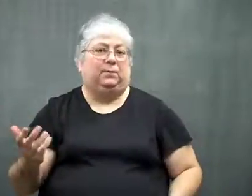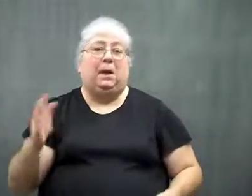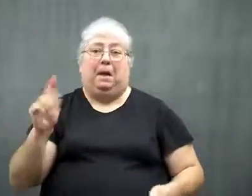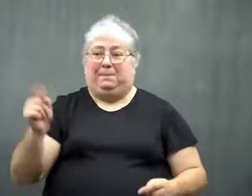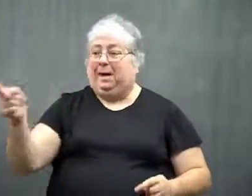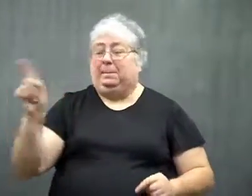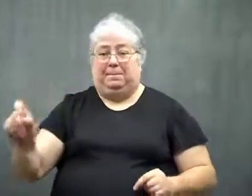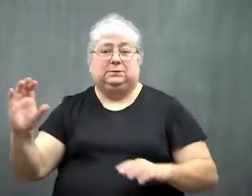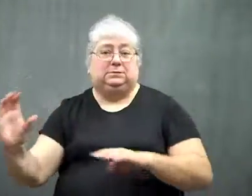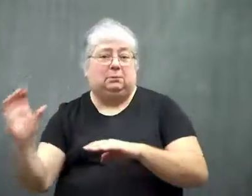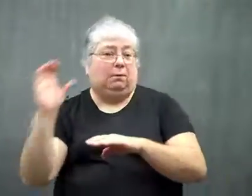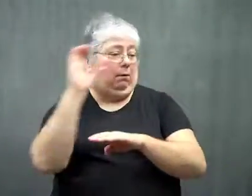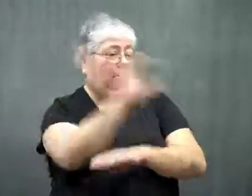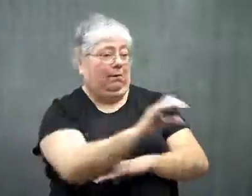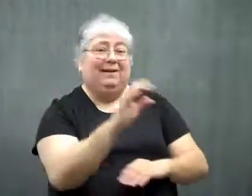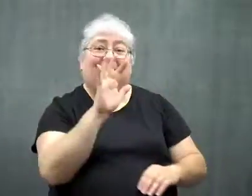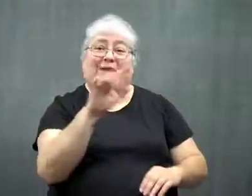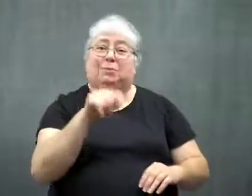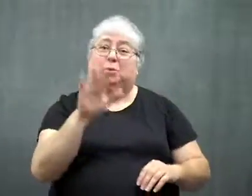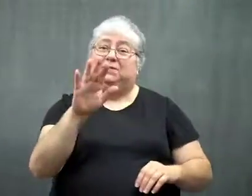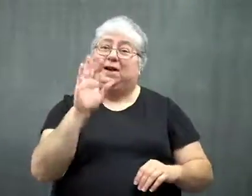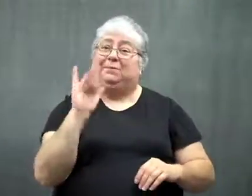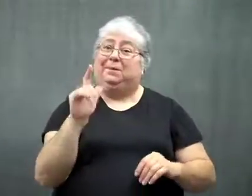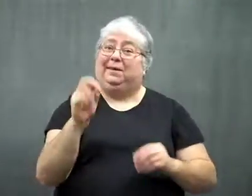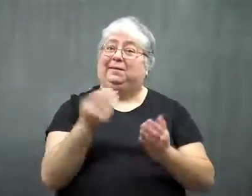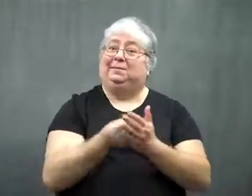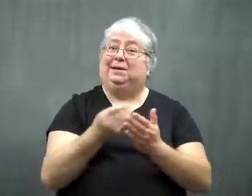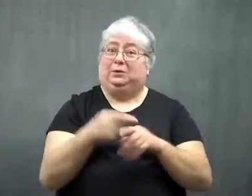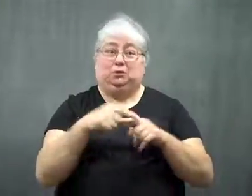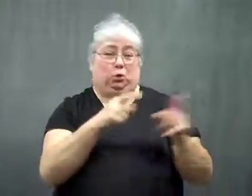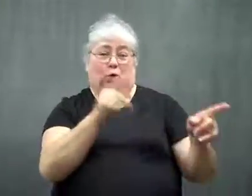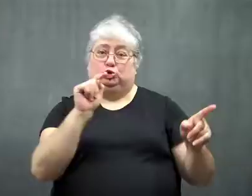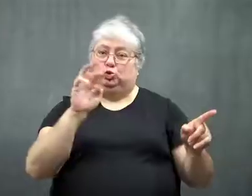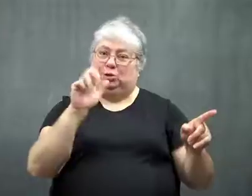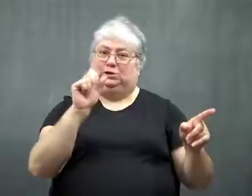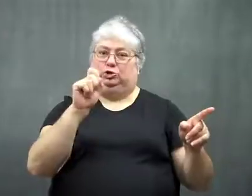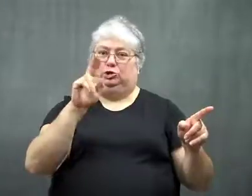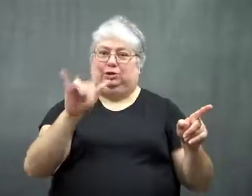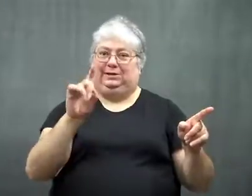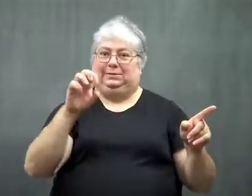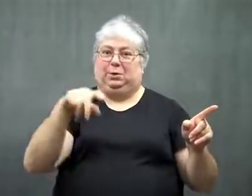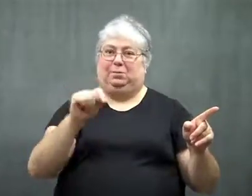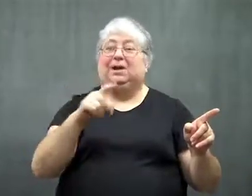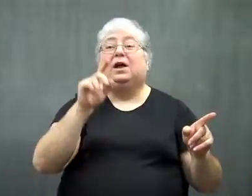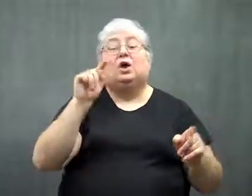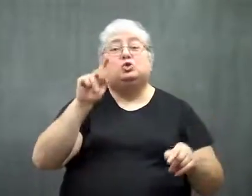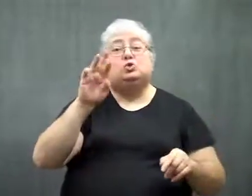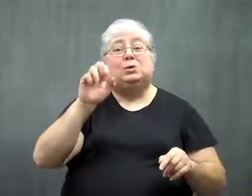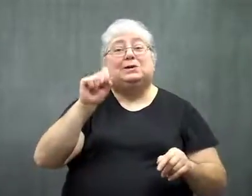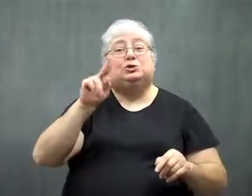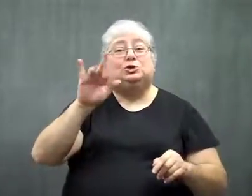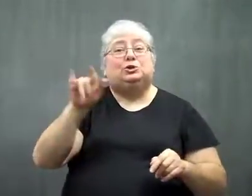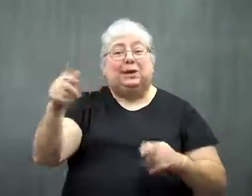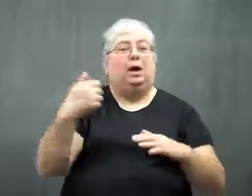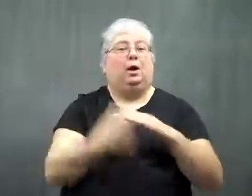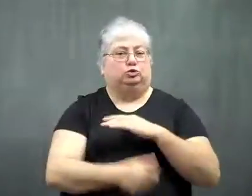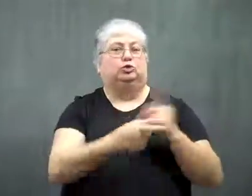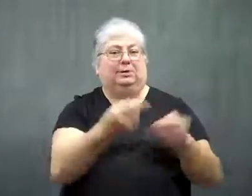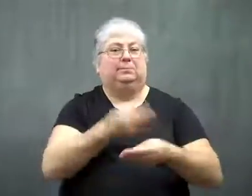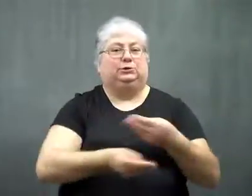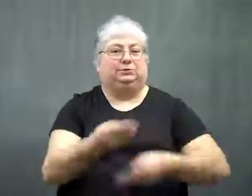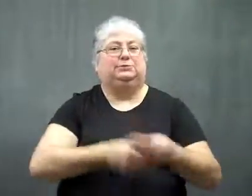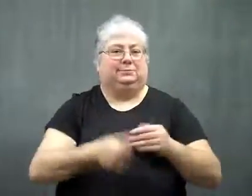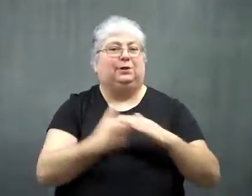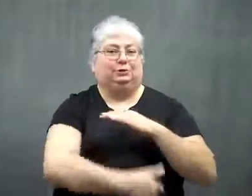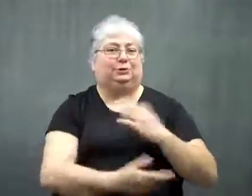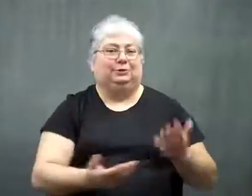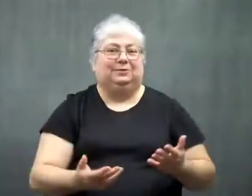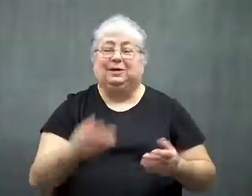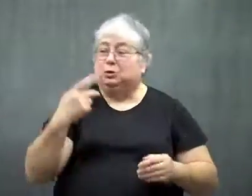It must pay the $5.5 billion to the Treasury Department, which IS included in the U.S. budget.